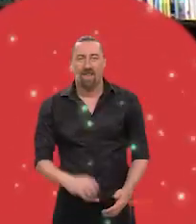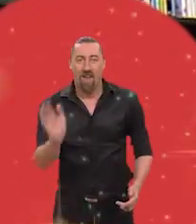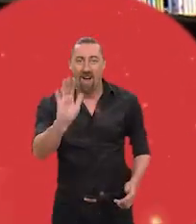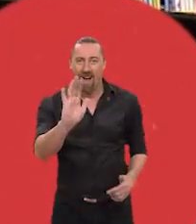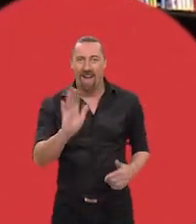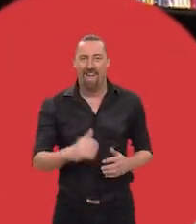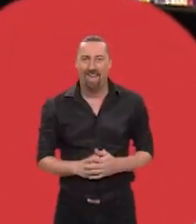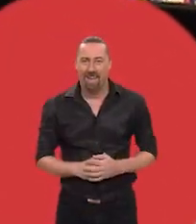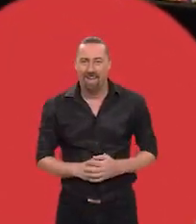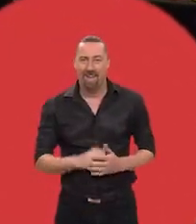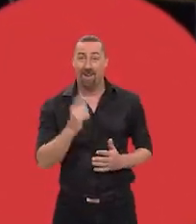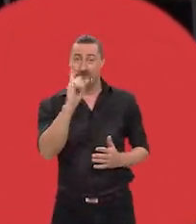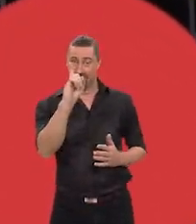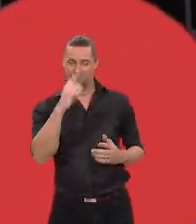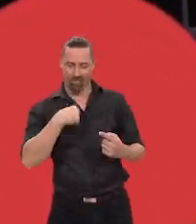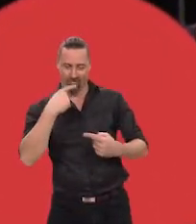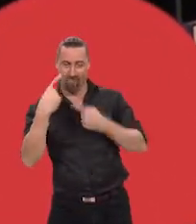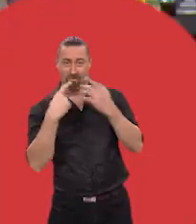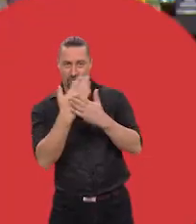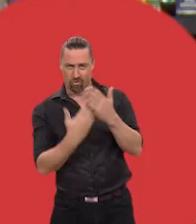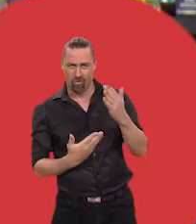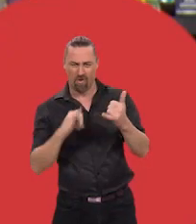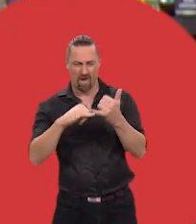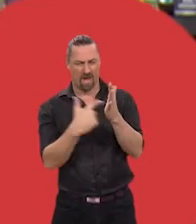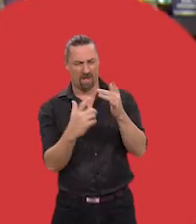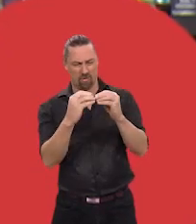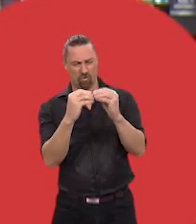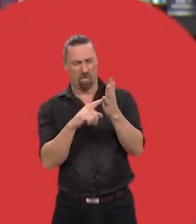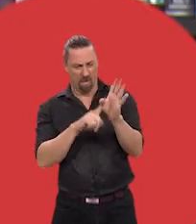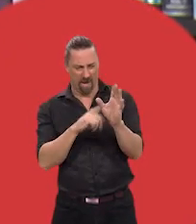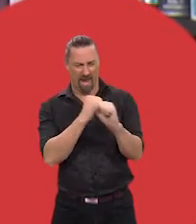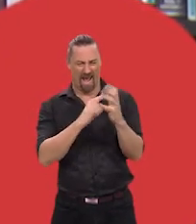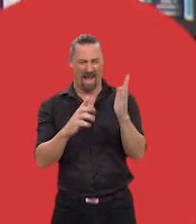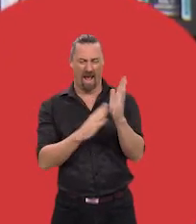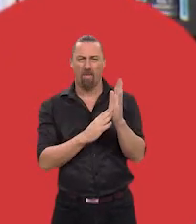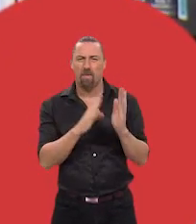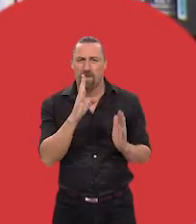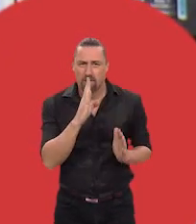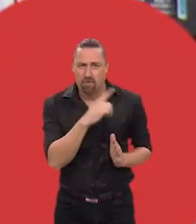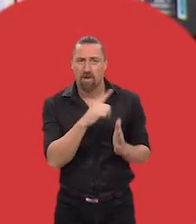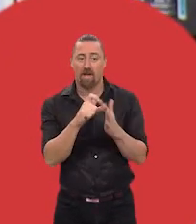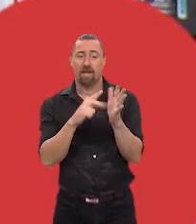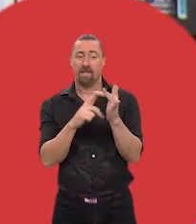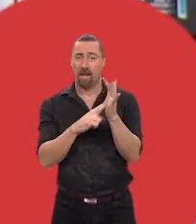Hello again, today's story is "Scribbly Gum Secrets." It's written by Dannika Patterson